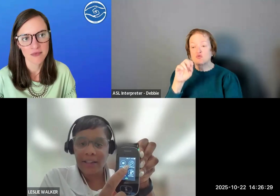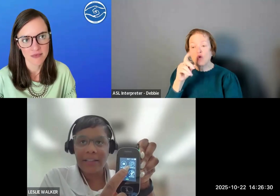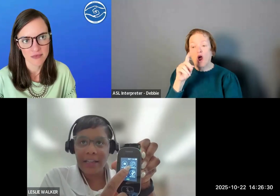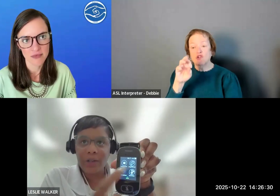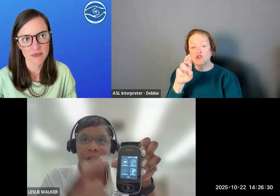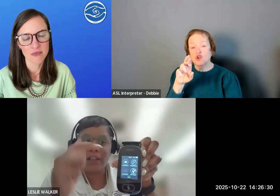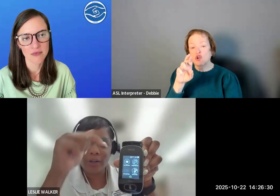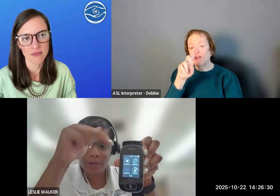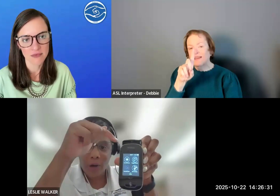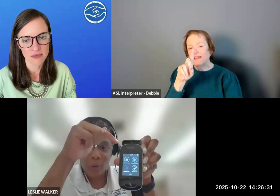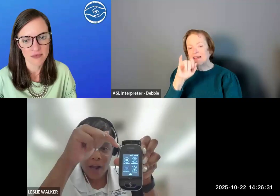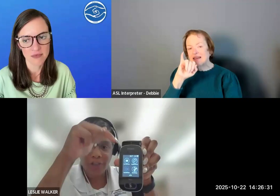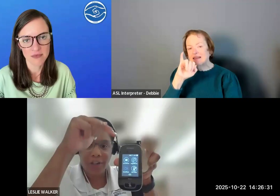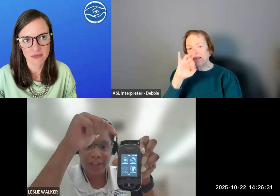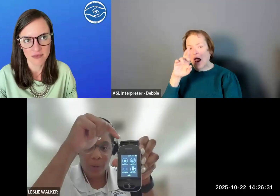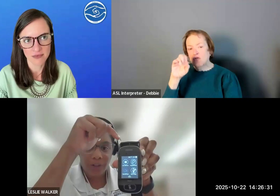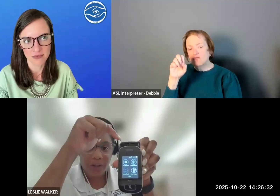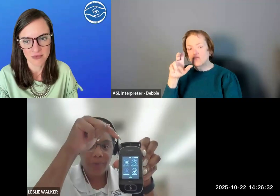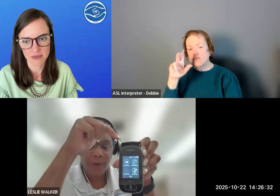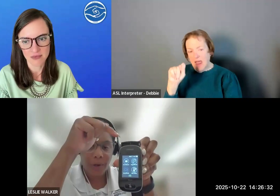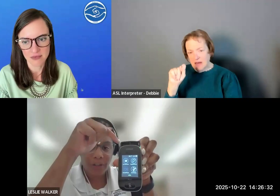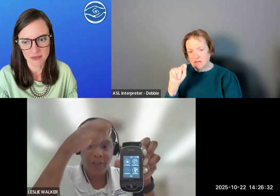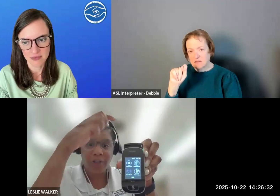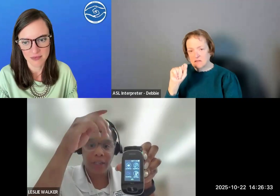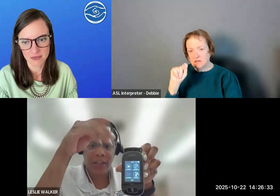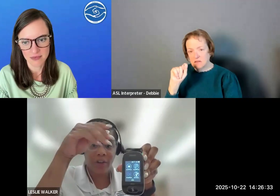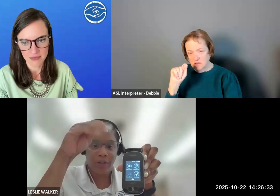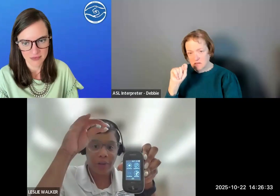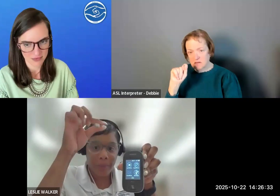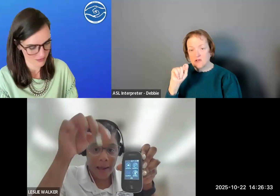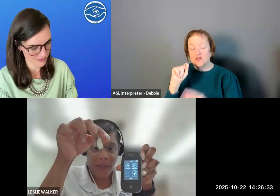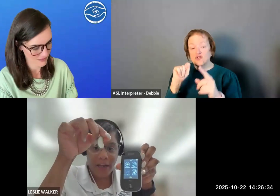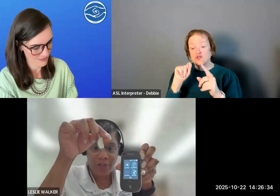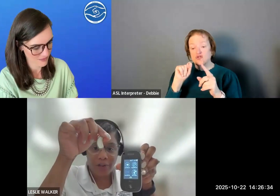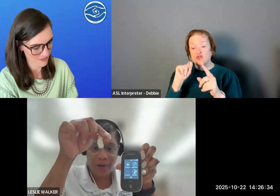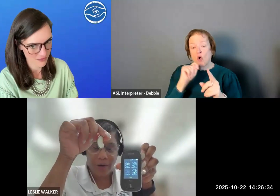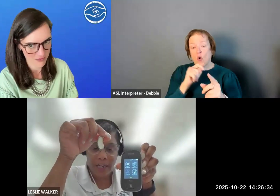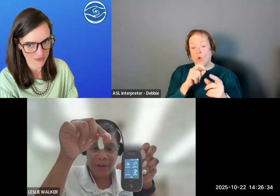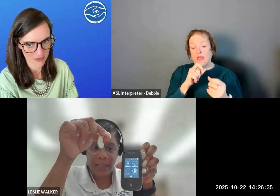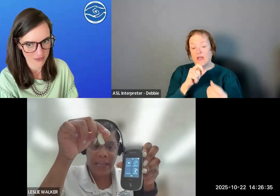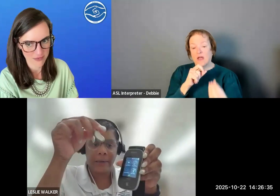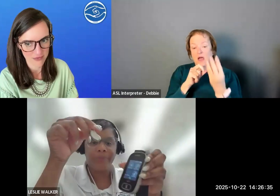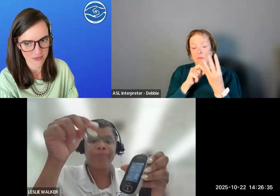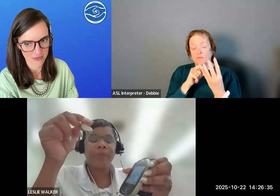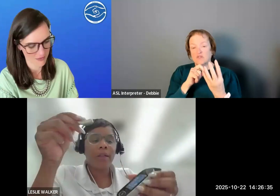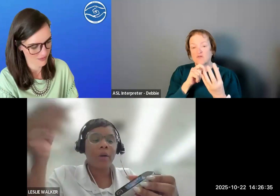That is telling you that there's a Roger is going to come from your touchscreen, and you are going to pop that into your hearing aid.